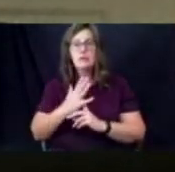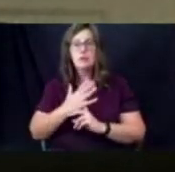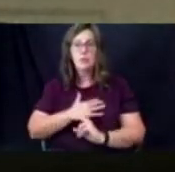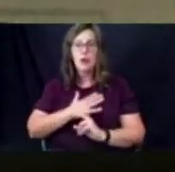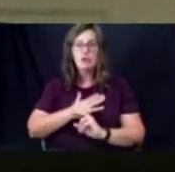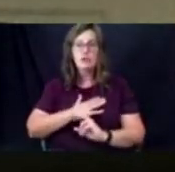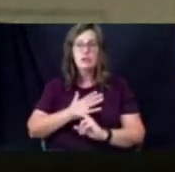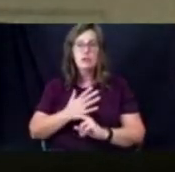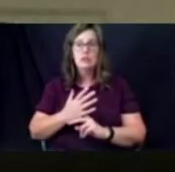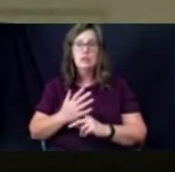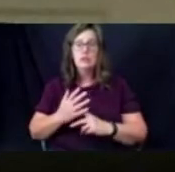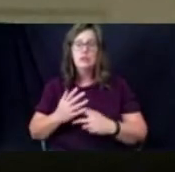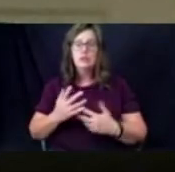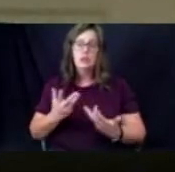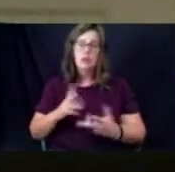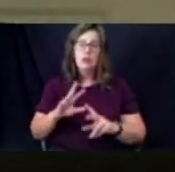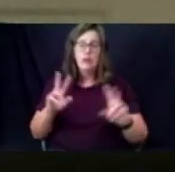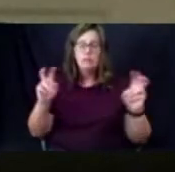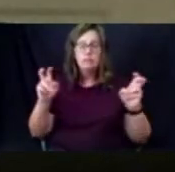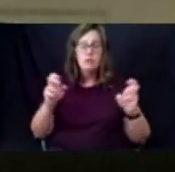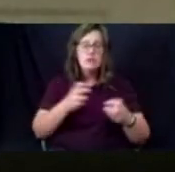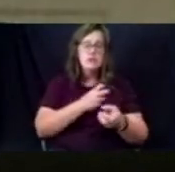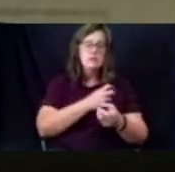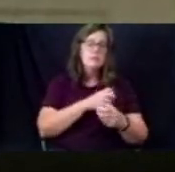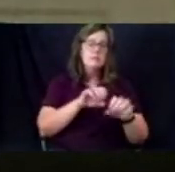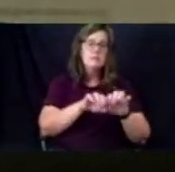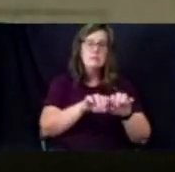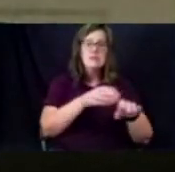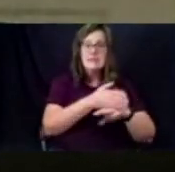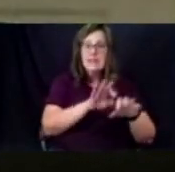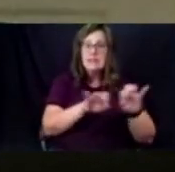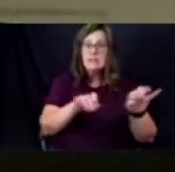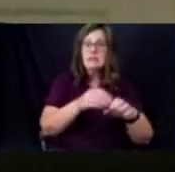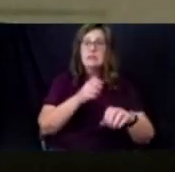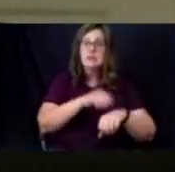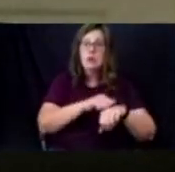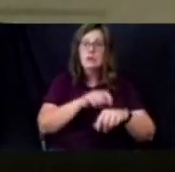stones may break my bones but words can never hurt me is absolutely untrue um because we as humans